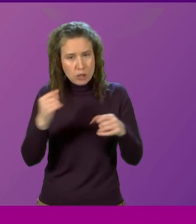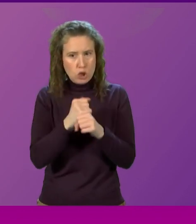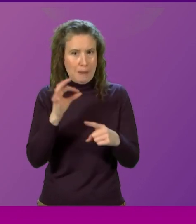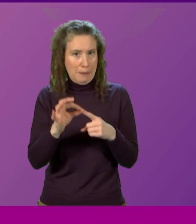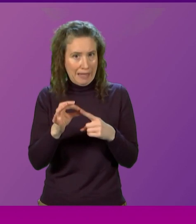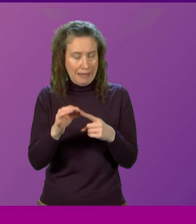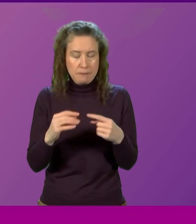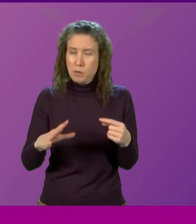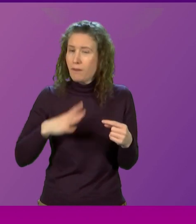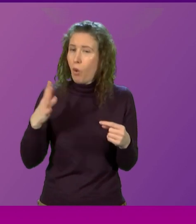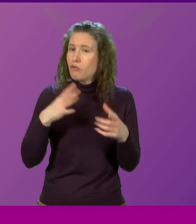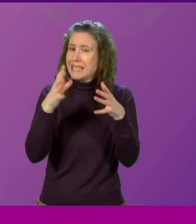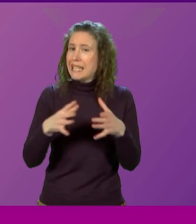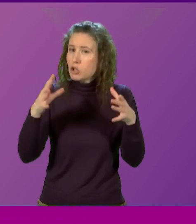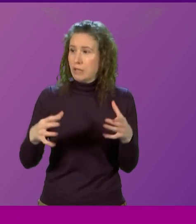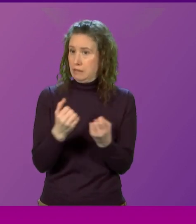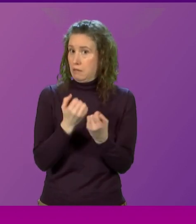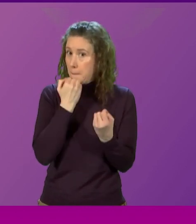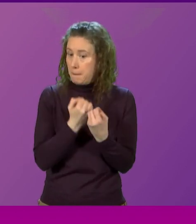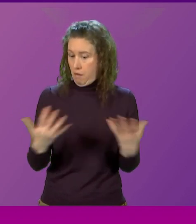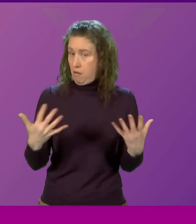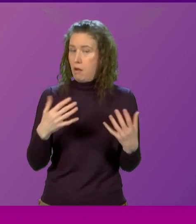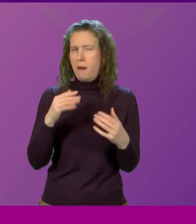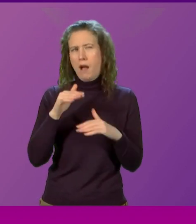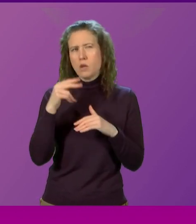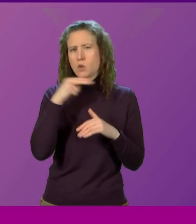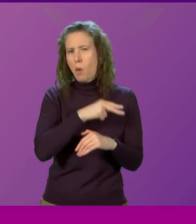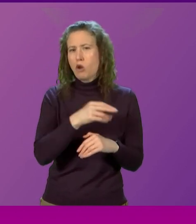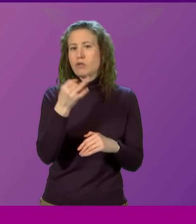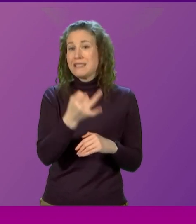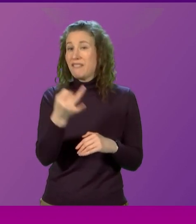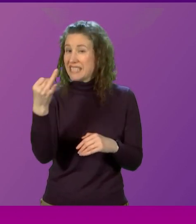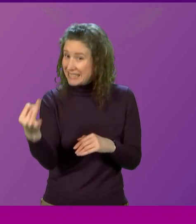We have already increased head count by 277, working with the GP profession, and that positive